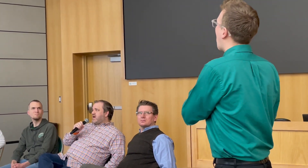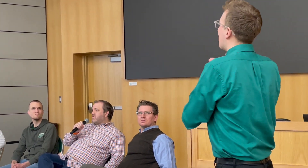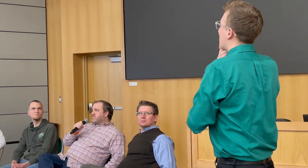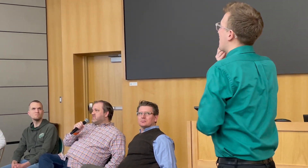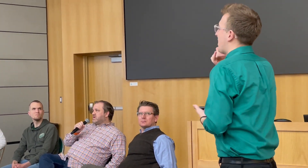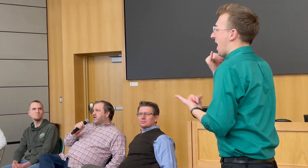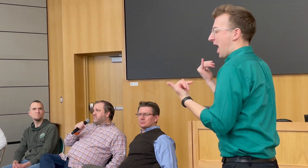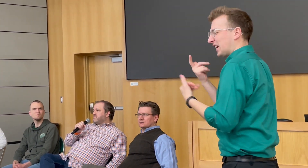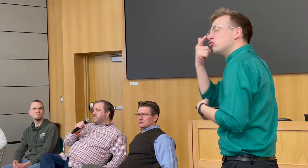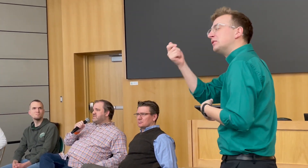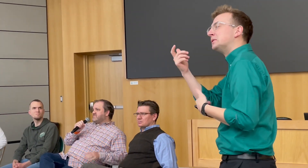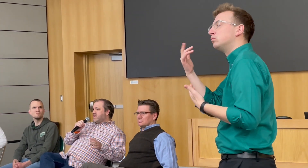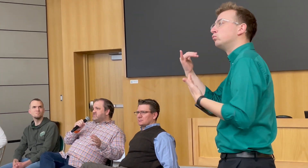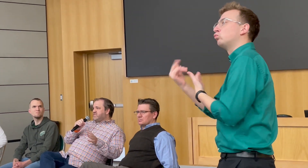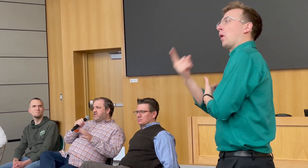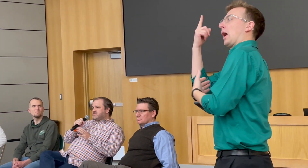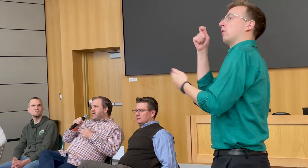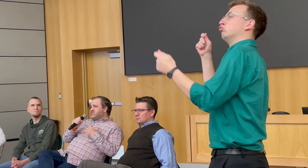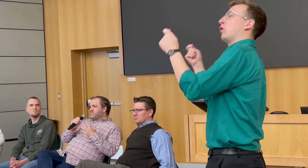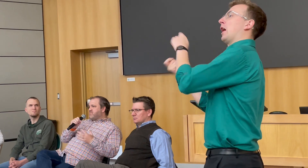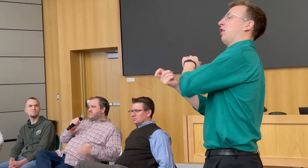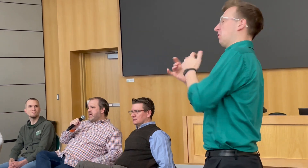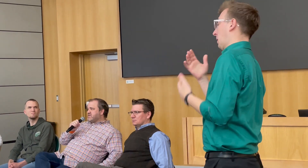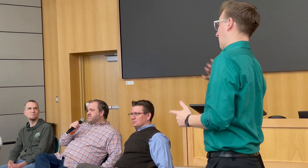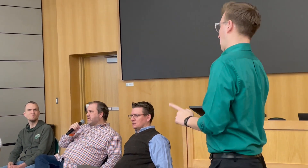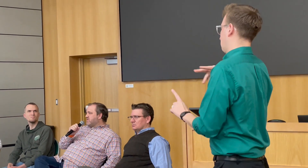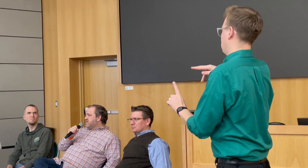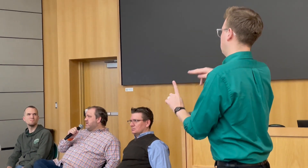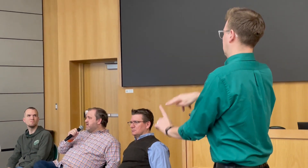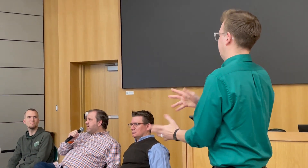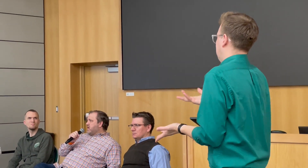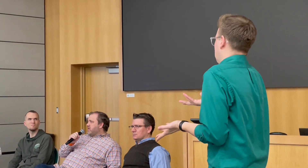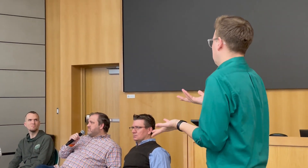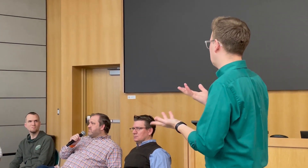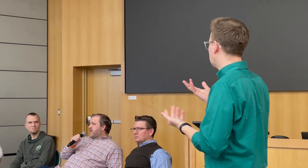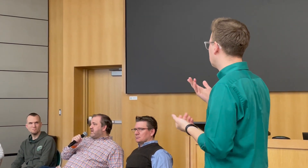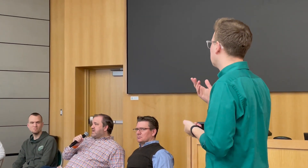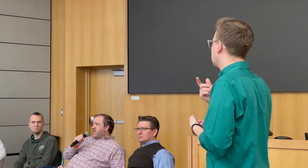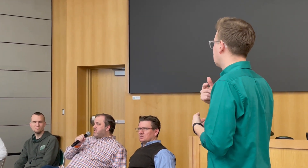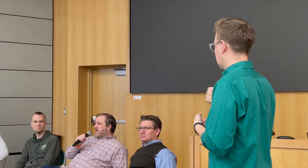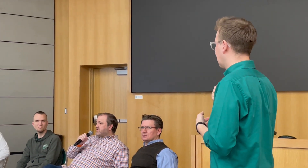how um things change over the years that's just my perspective so um I did care about